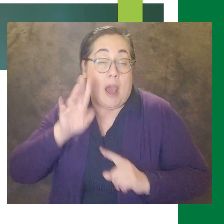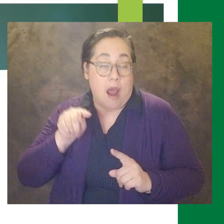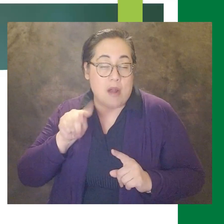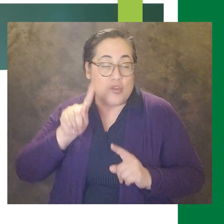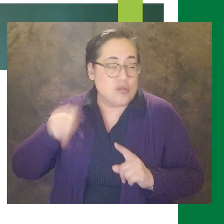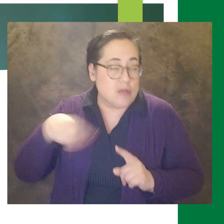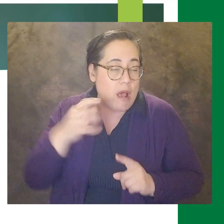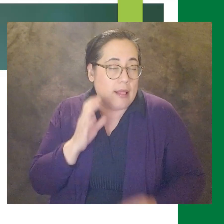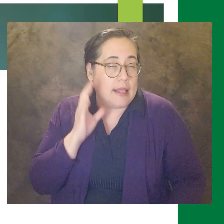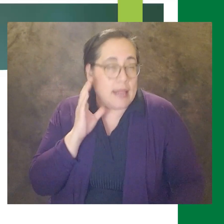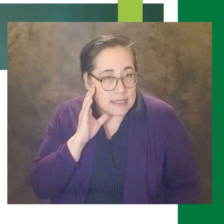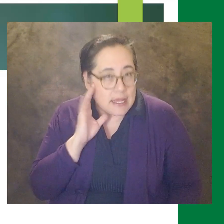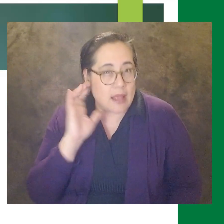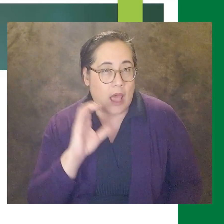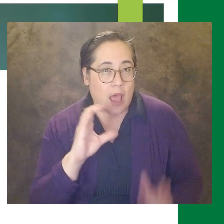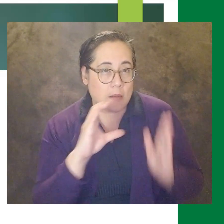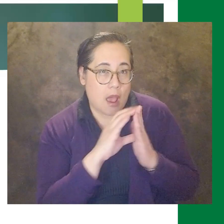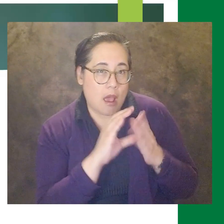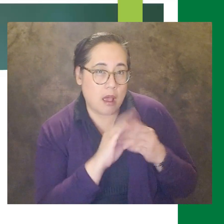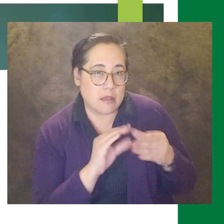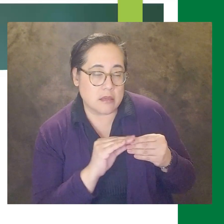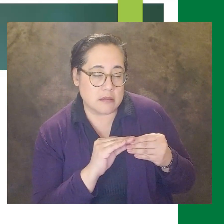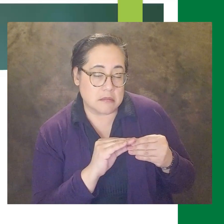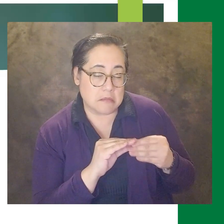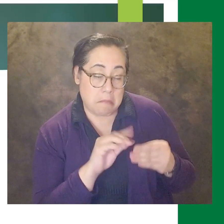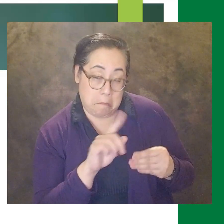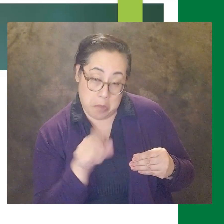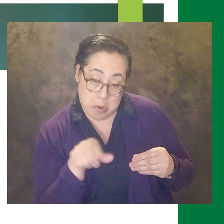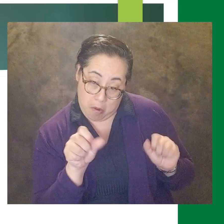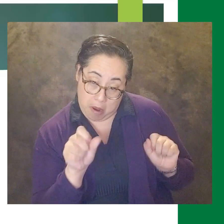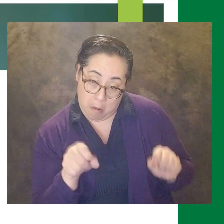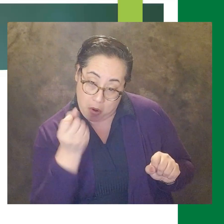were you able to understand the goal of the message?